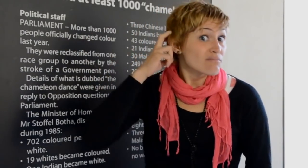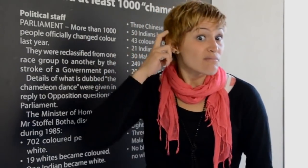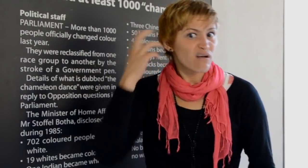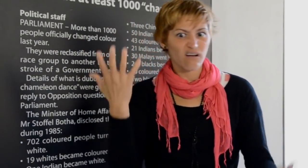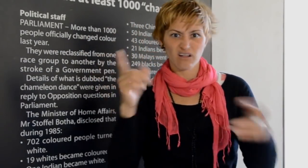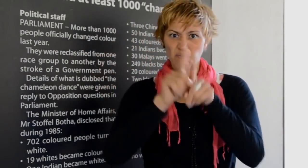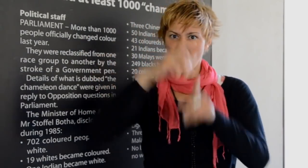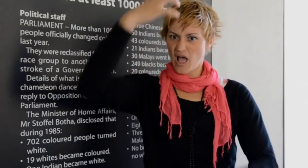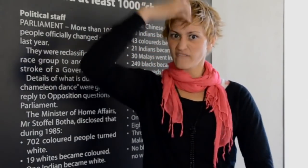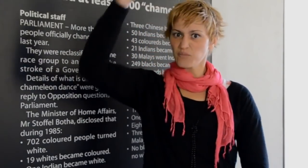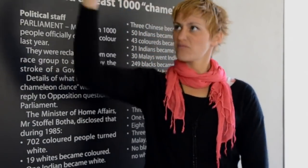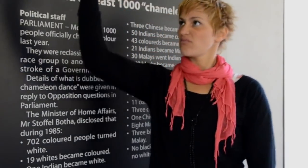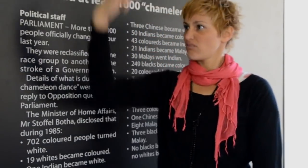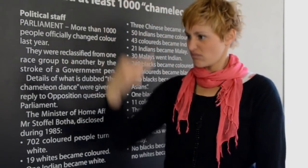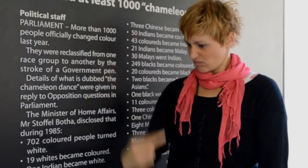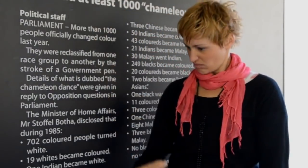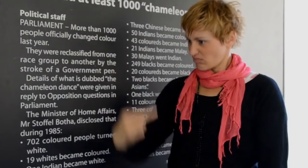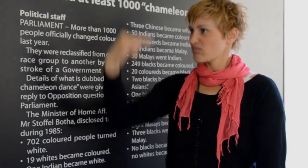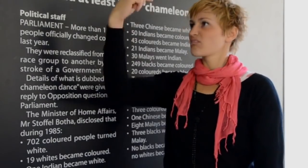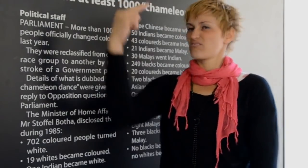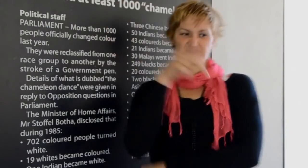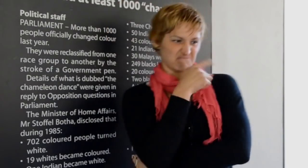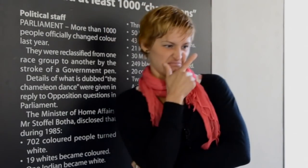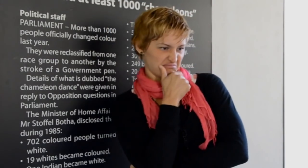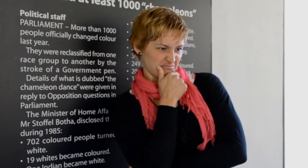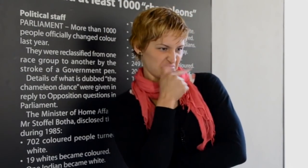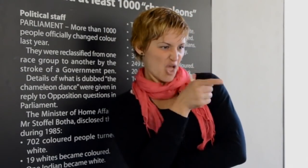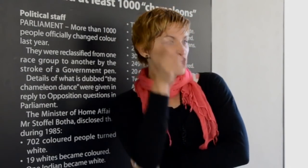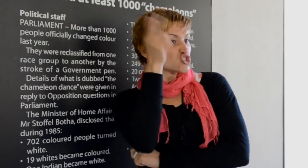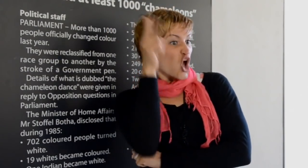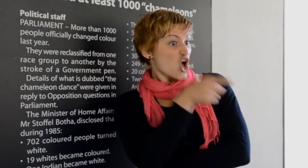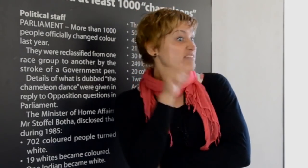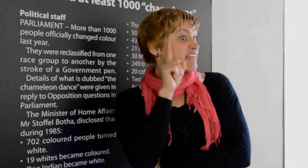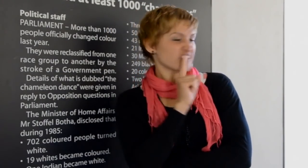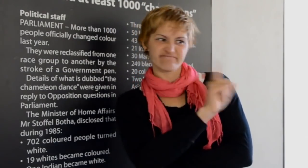with Cochlear Implants, and determines that I, Dawn, am re-classified officially as a hearing person and not a deaf person at their own discretion.